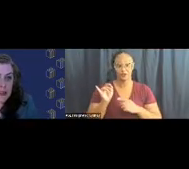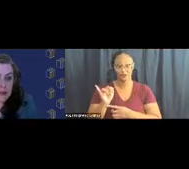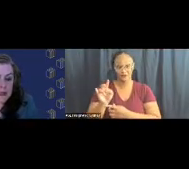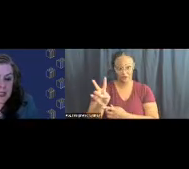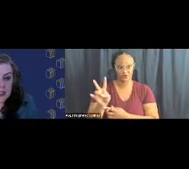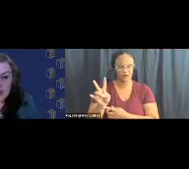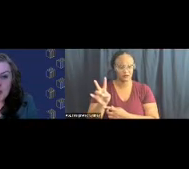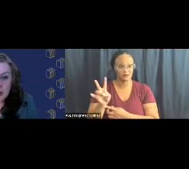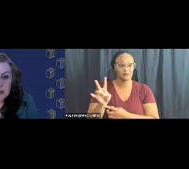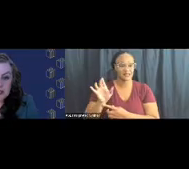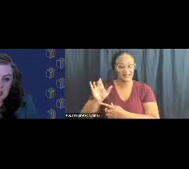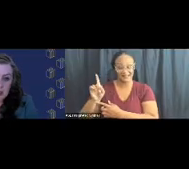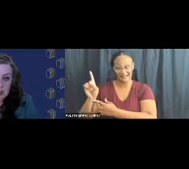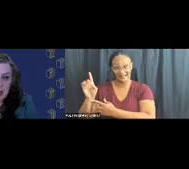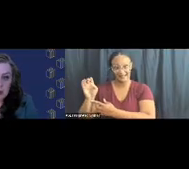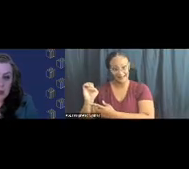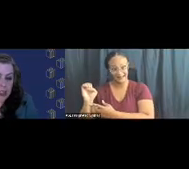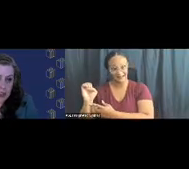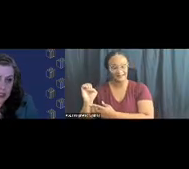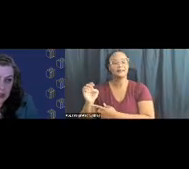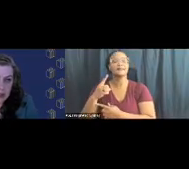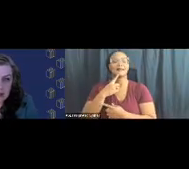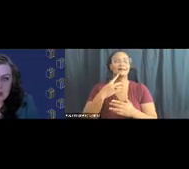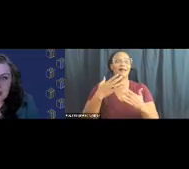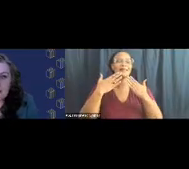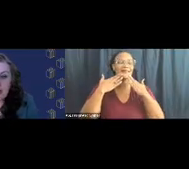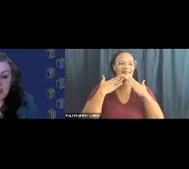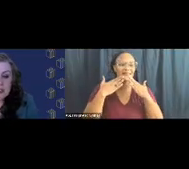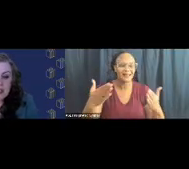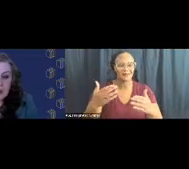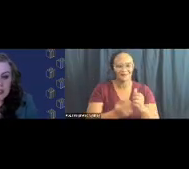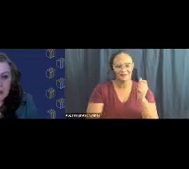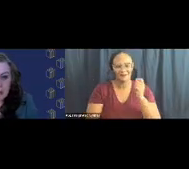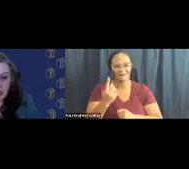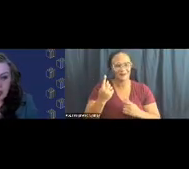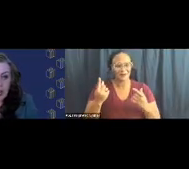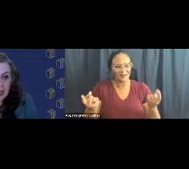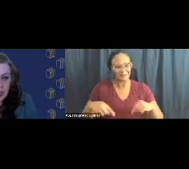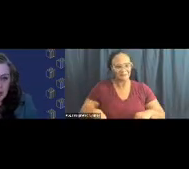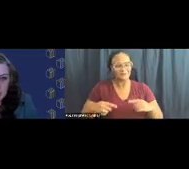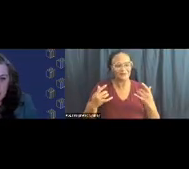to give send an enormous thank you to everyone here today for continuing to partner and learn